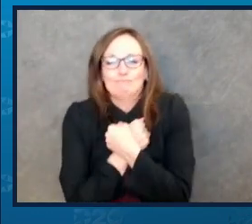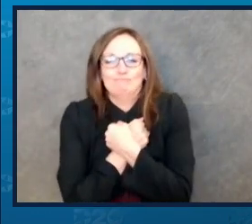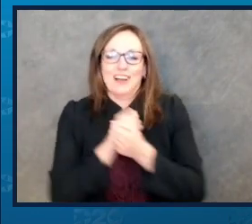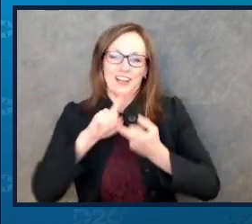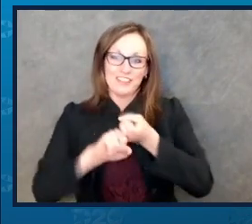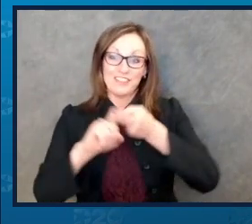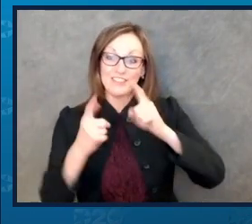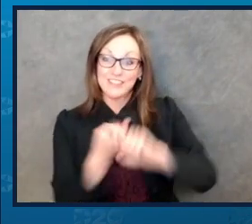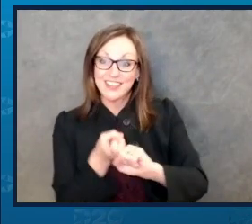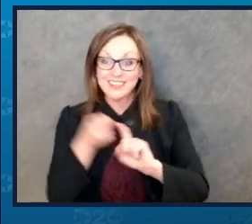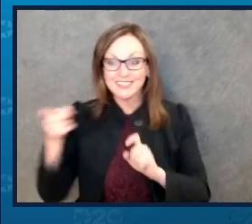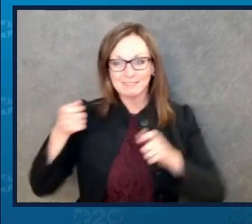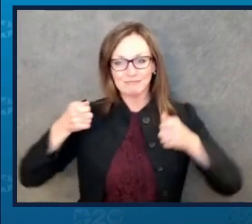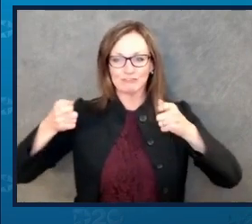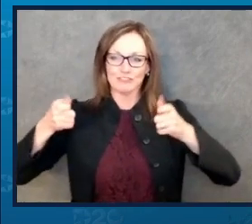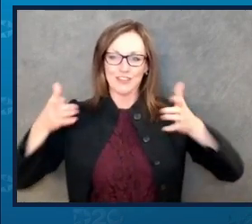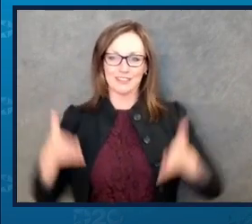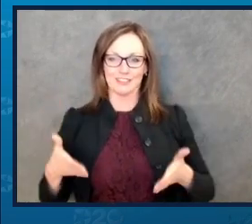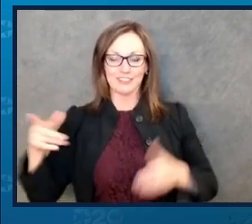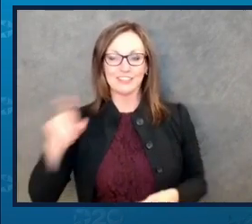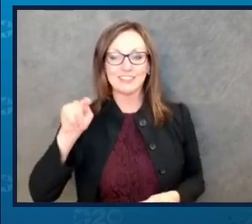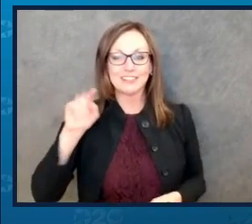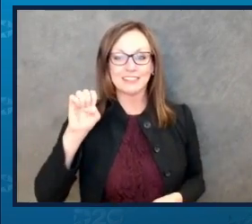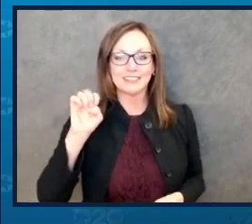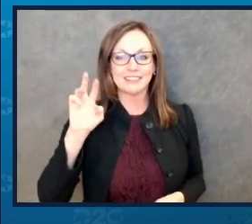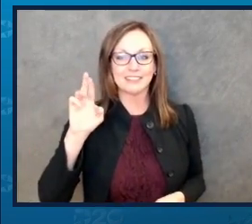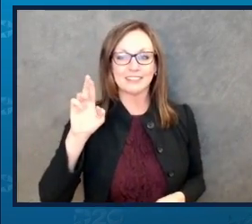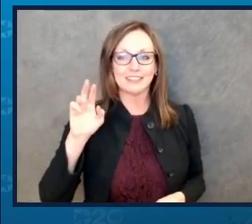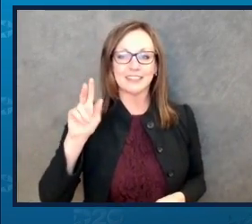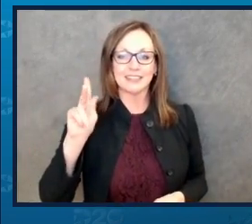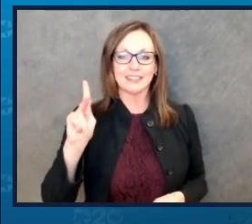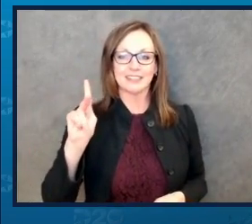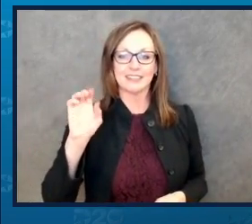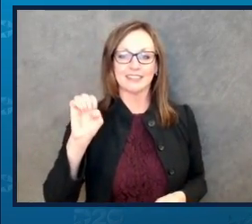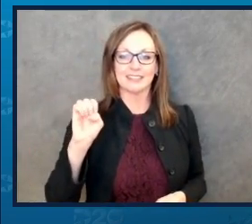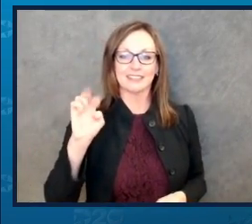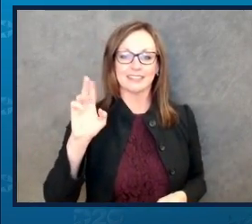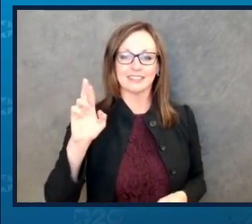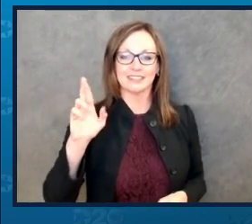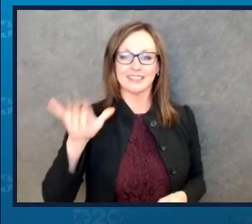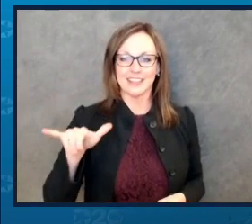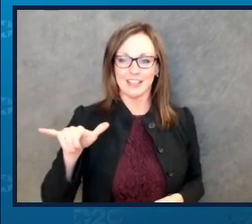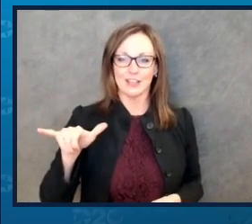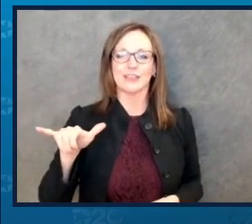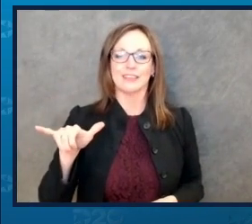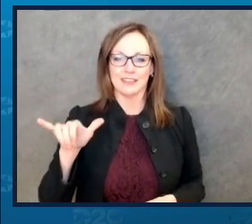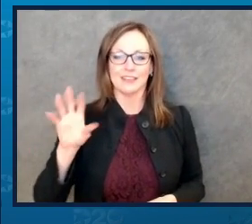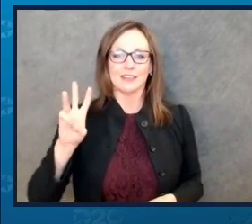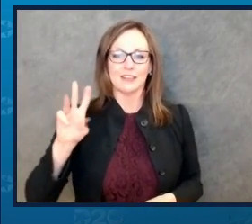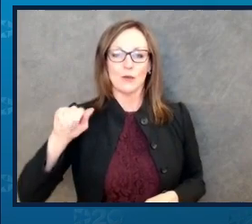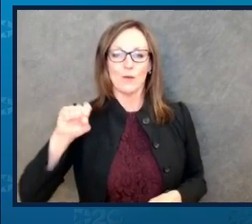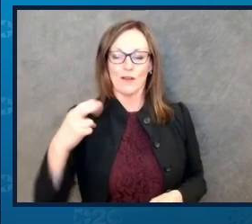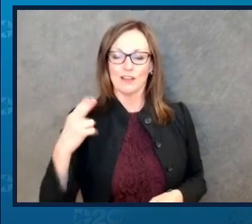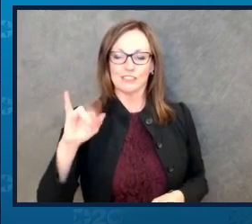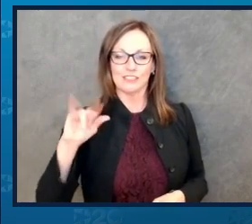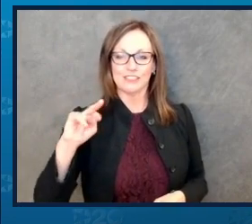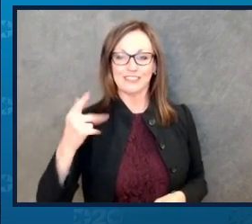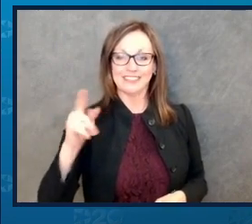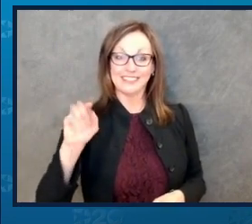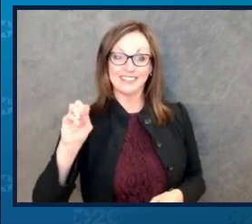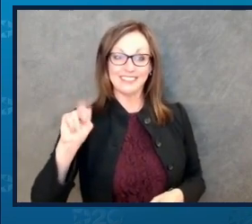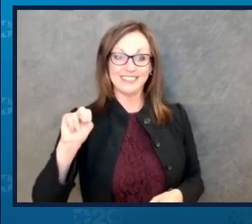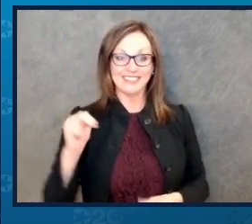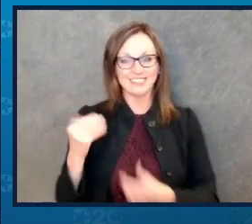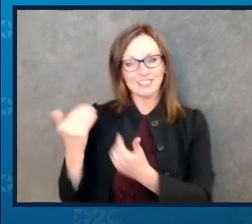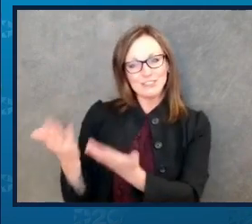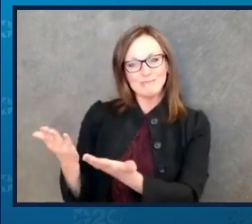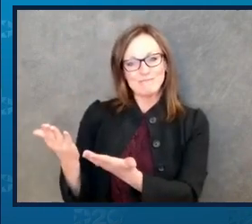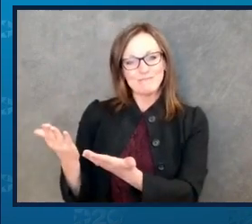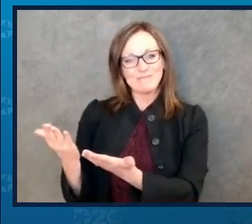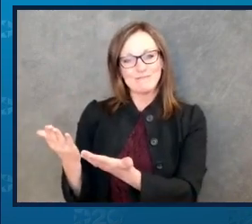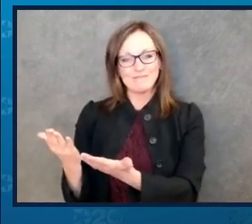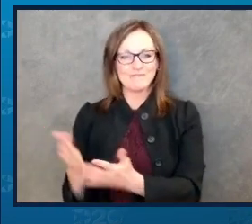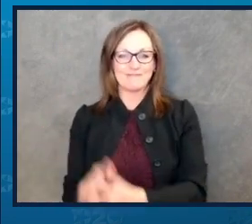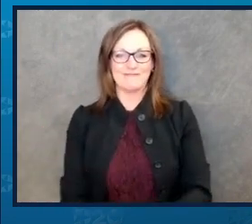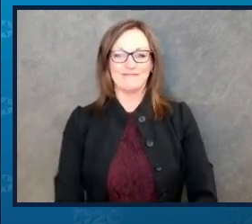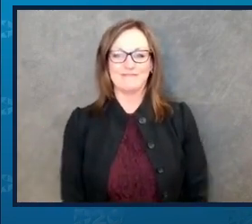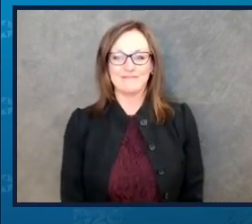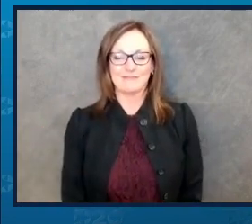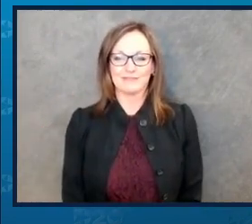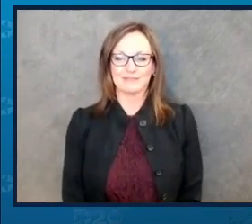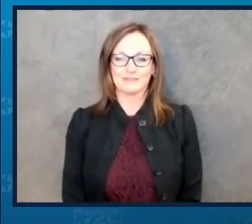MODERATOR, KERRY WASHINGTON.